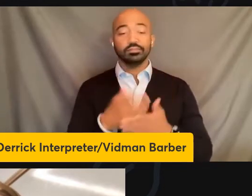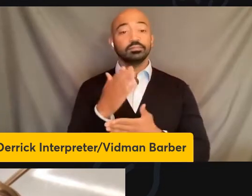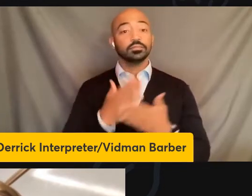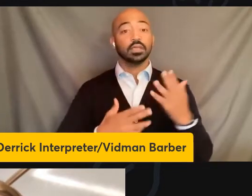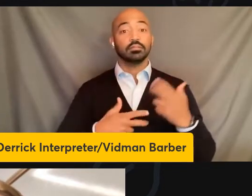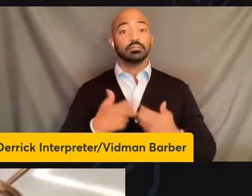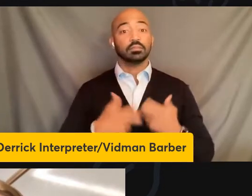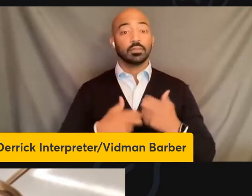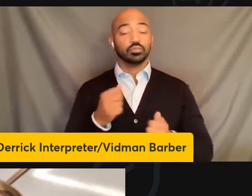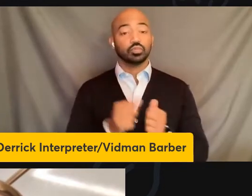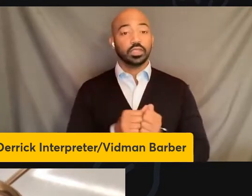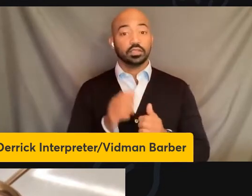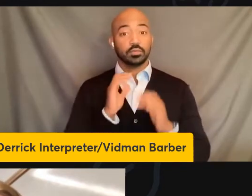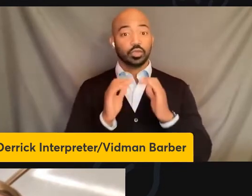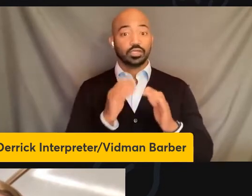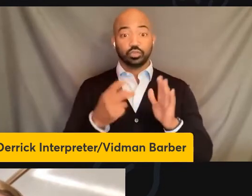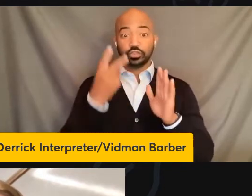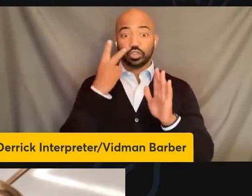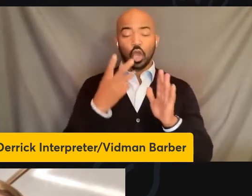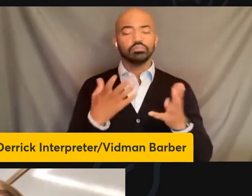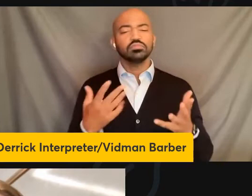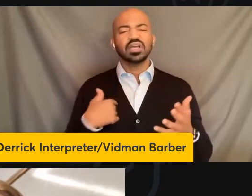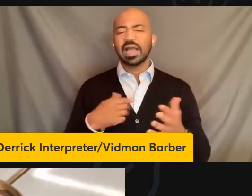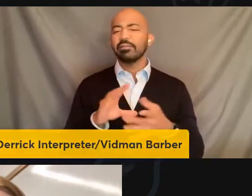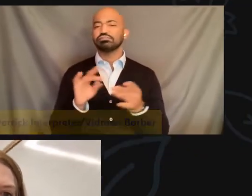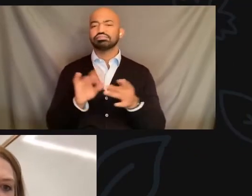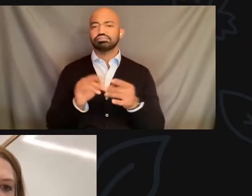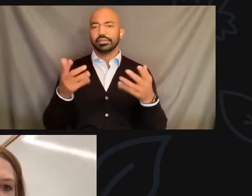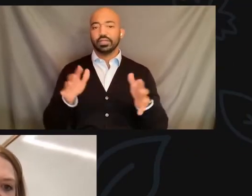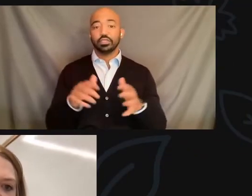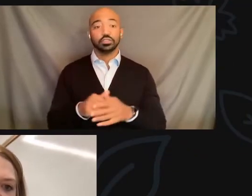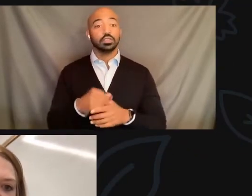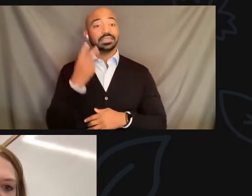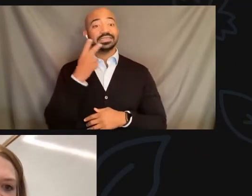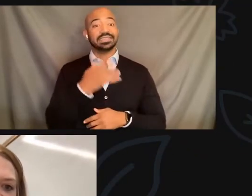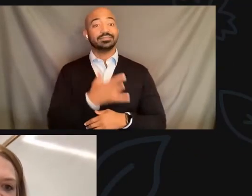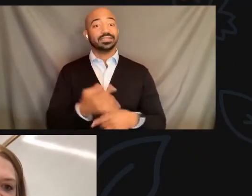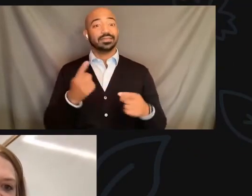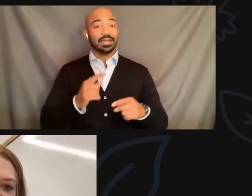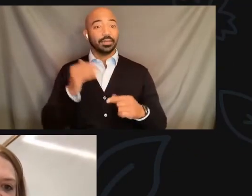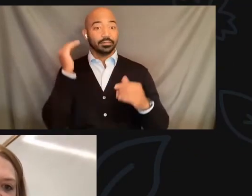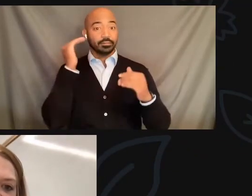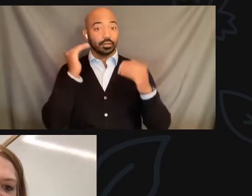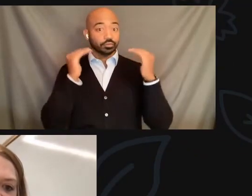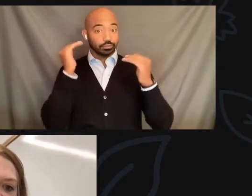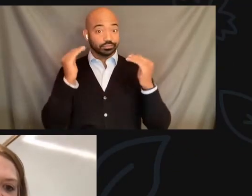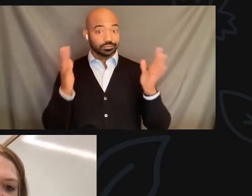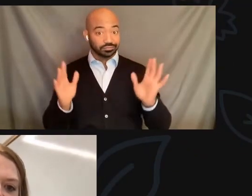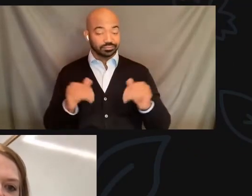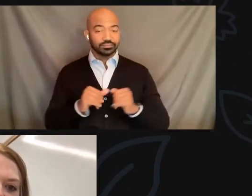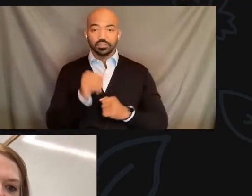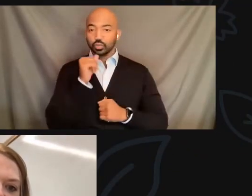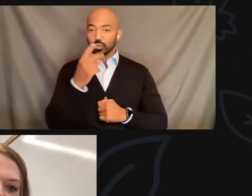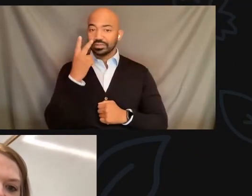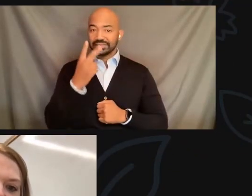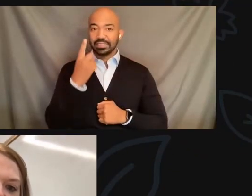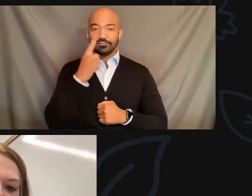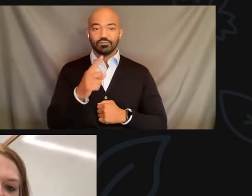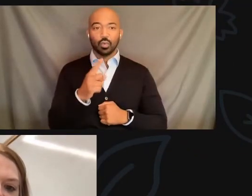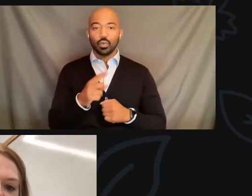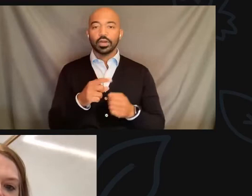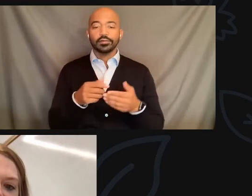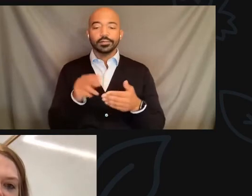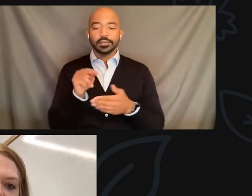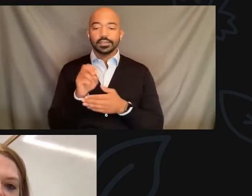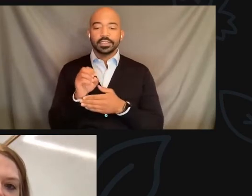we saw that I mentioned to you, we actually see that only in adults, we don't see it in neonates. And what is interesting